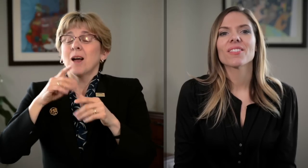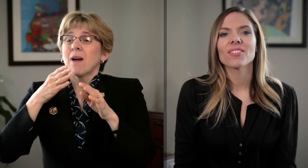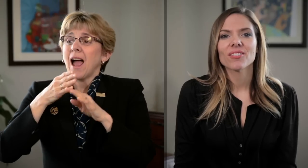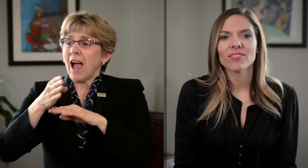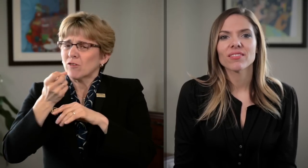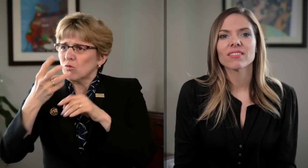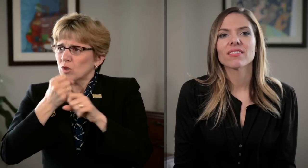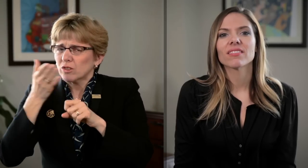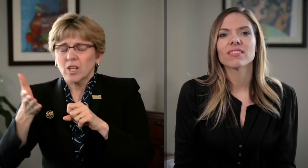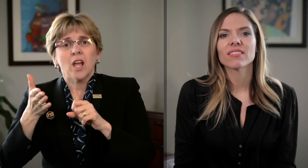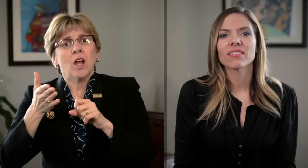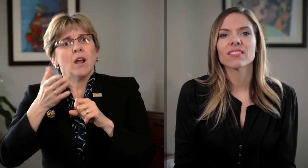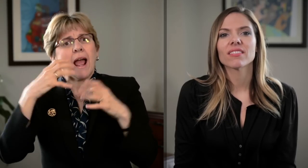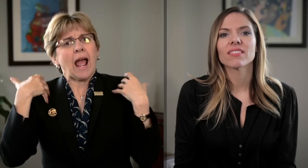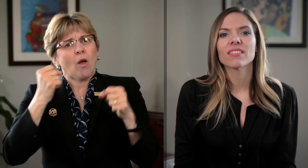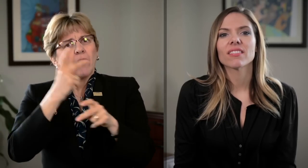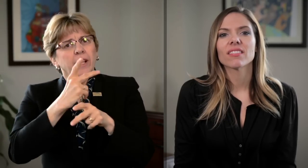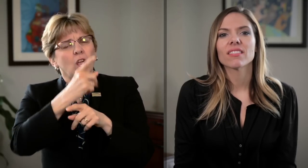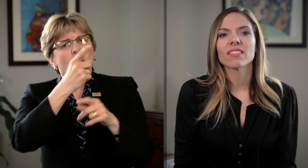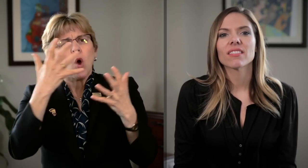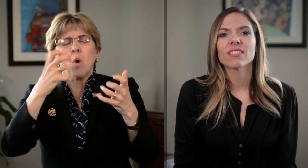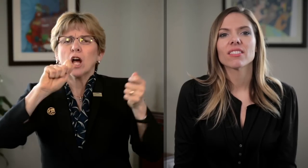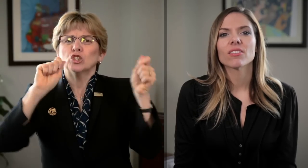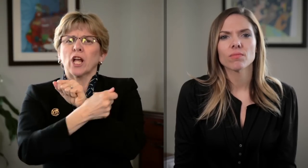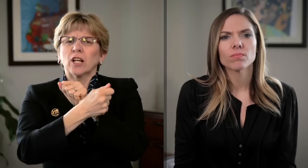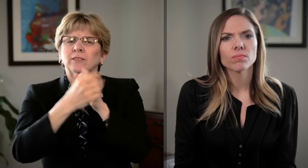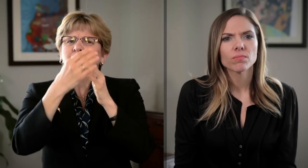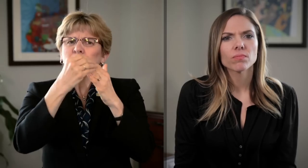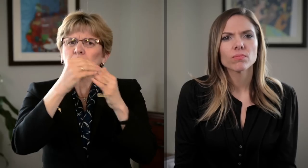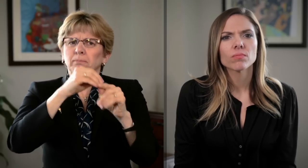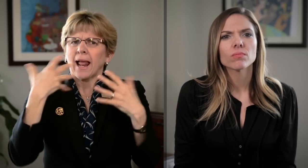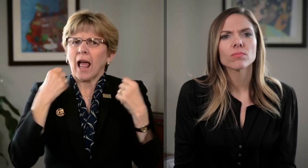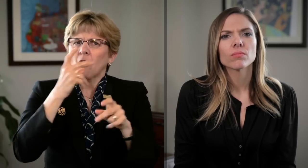After a few years there, there came to be an opening in the field of health care,